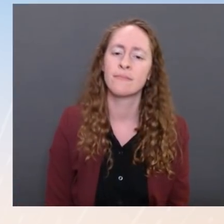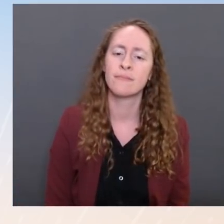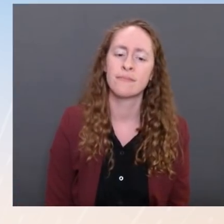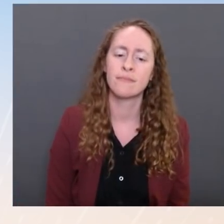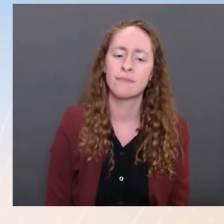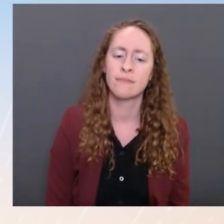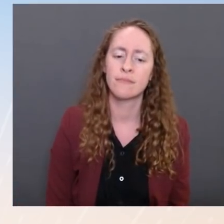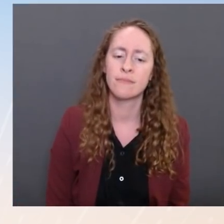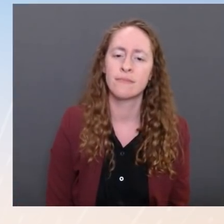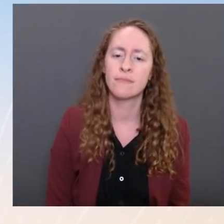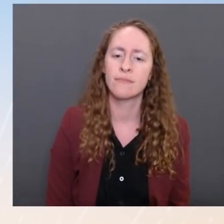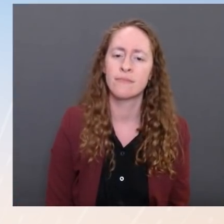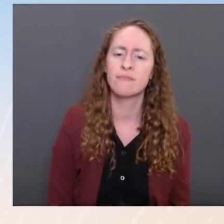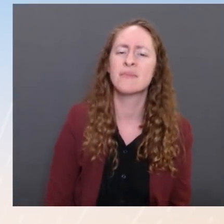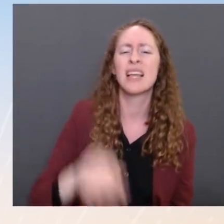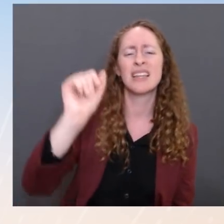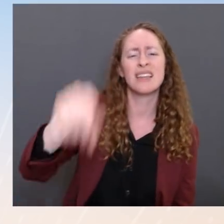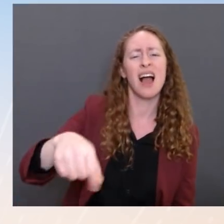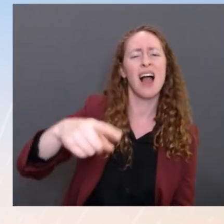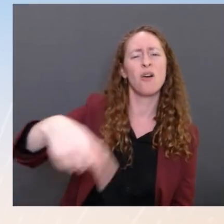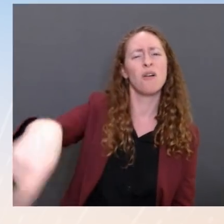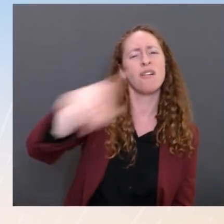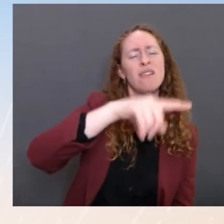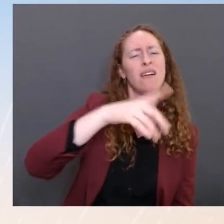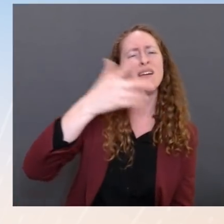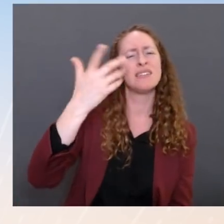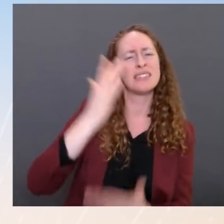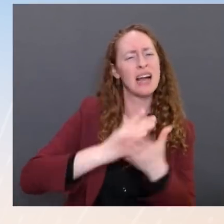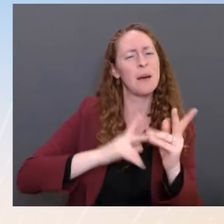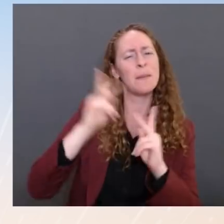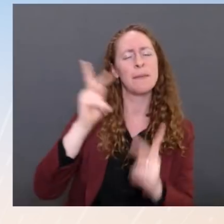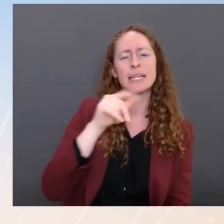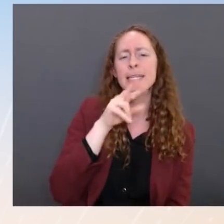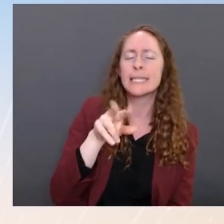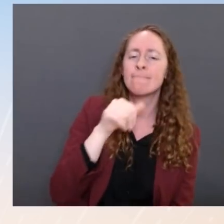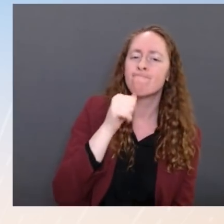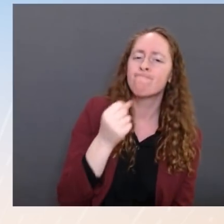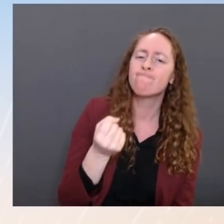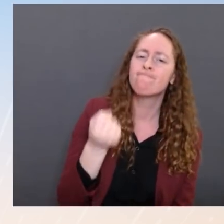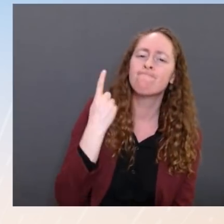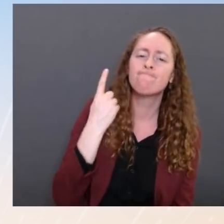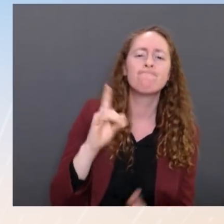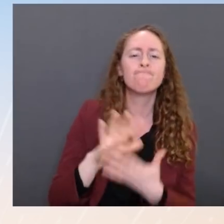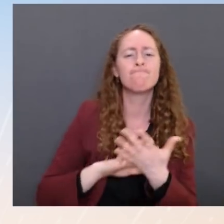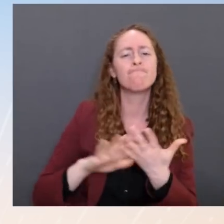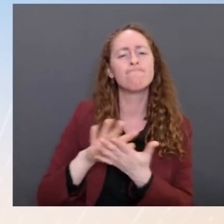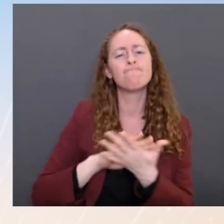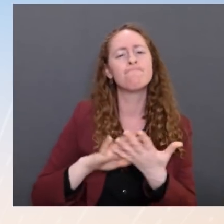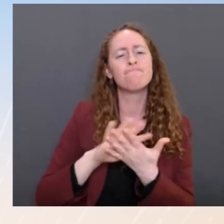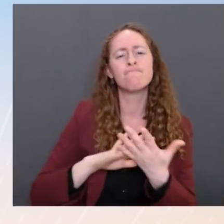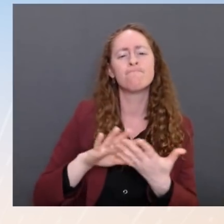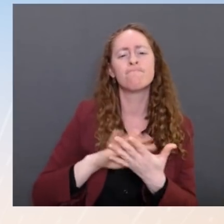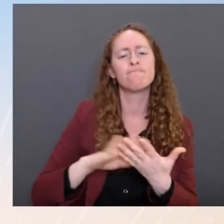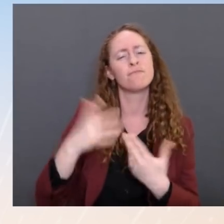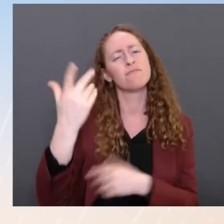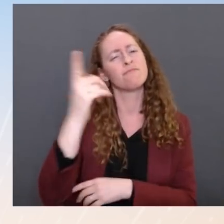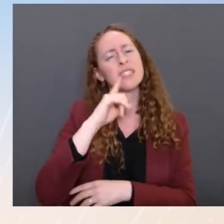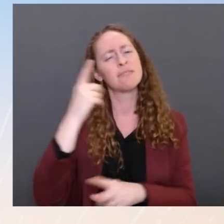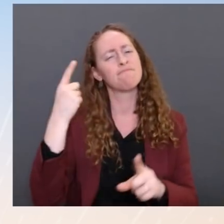what data Dr. Ashish Jha was pointing to when he warned that the U.S. could potentially see 100 million infections in the U.S.